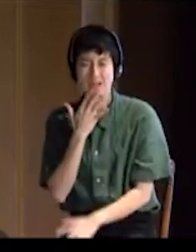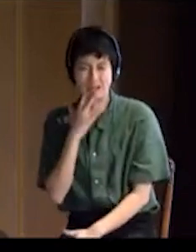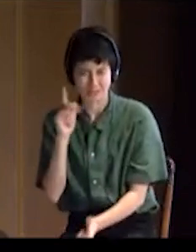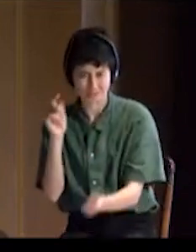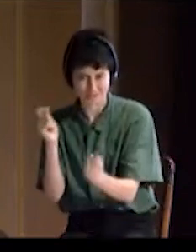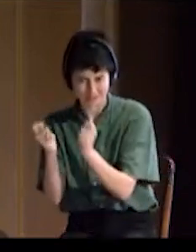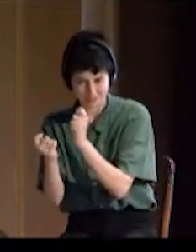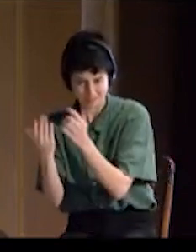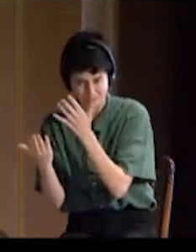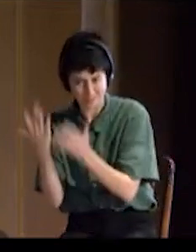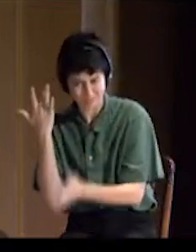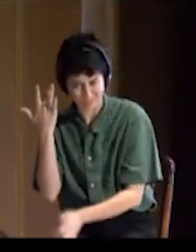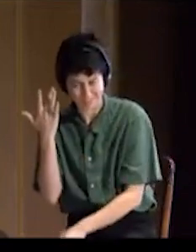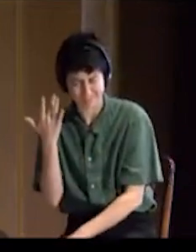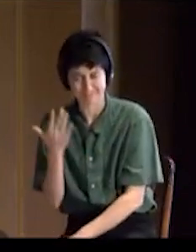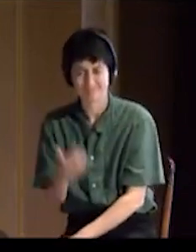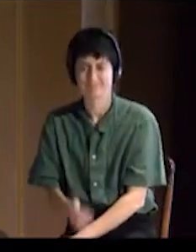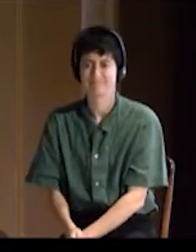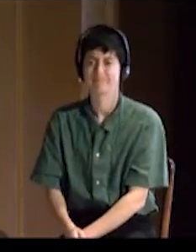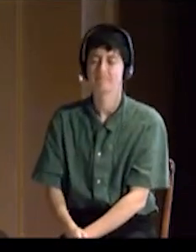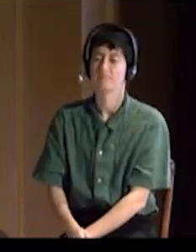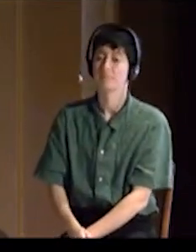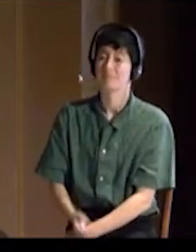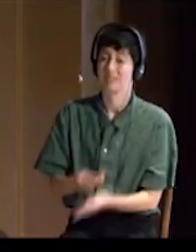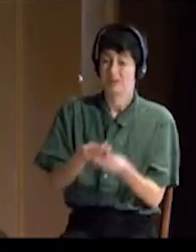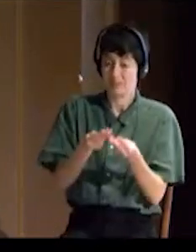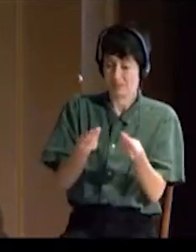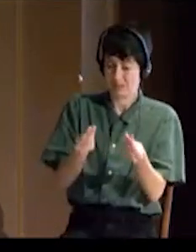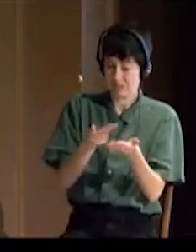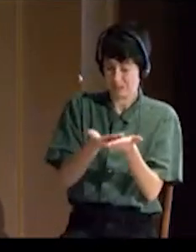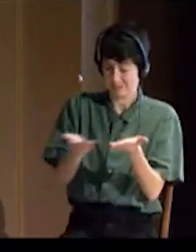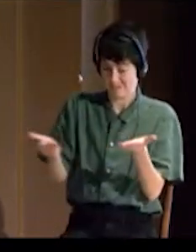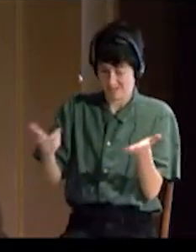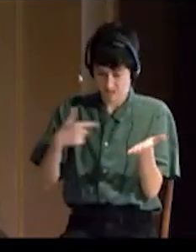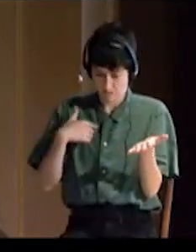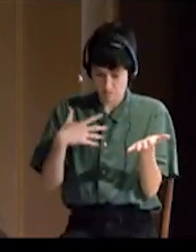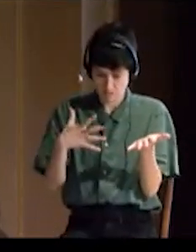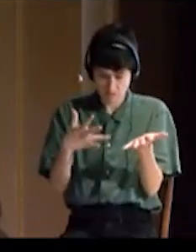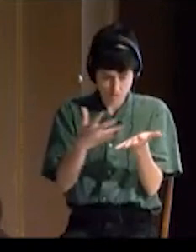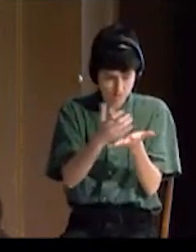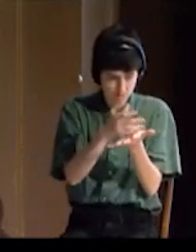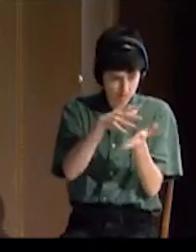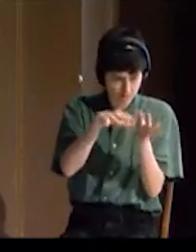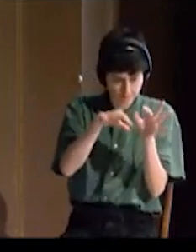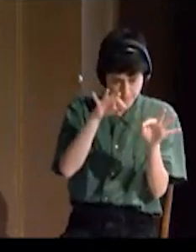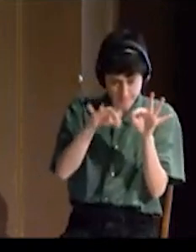that I see when I was selecting material for these, that some of them are able to maintain their full color,